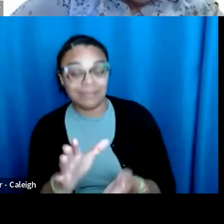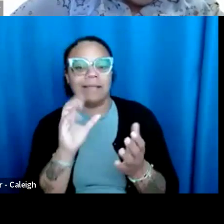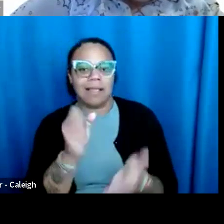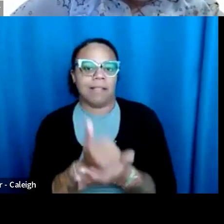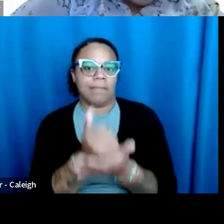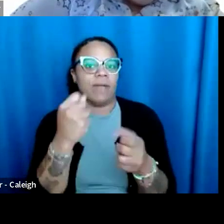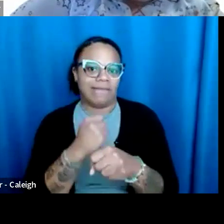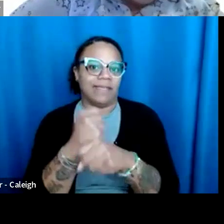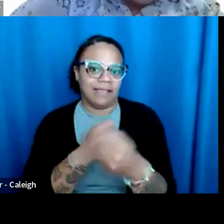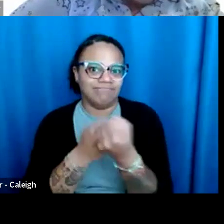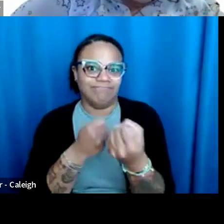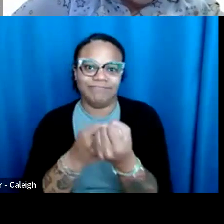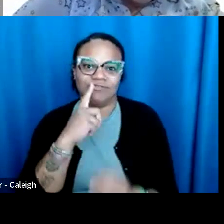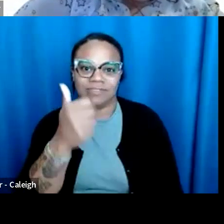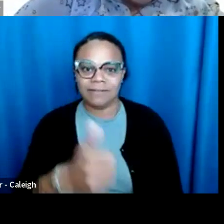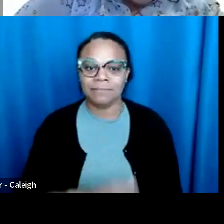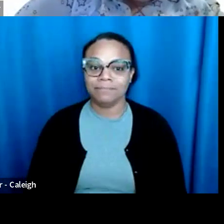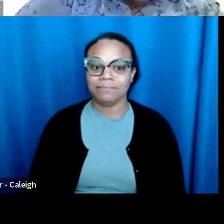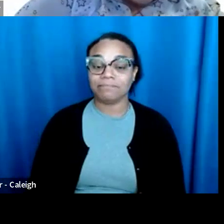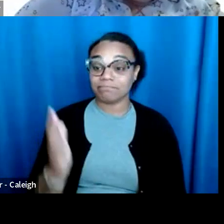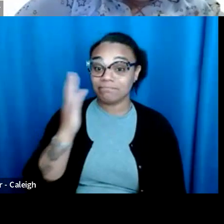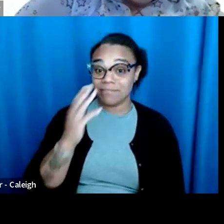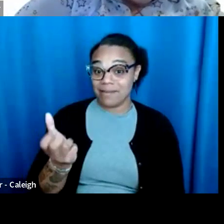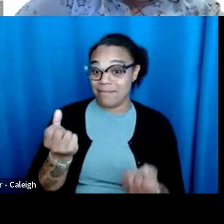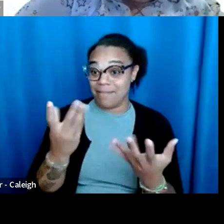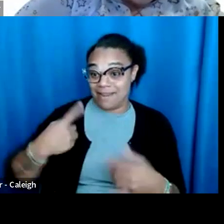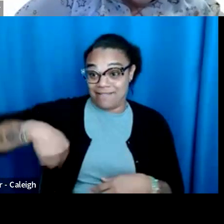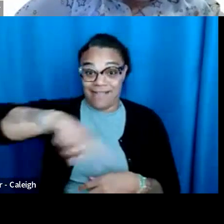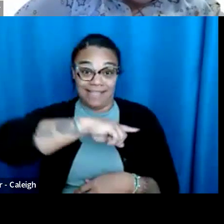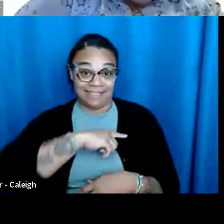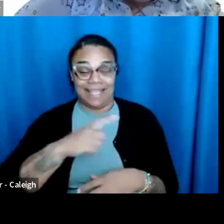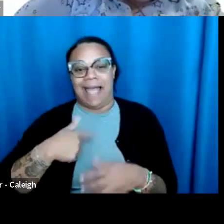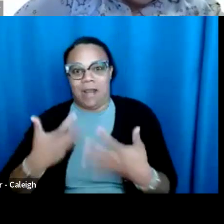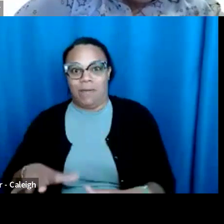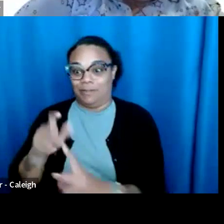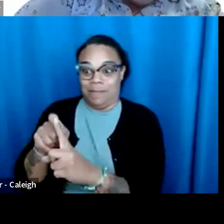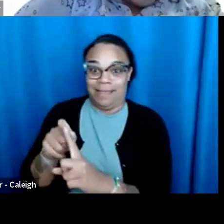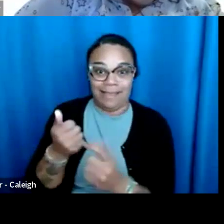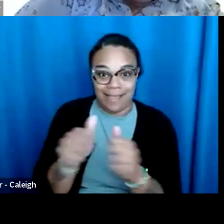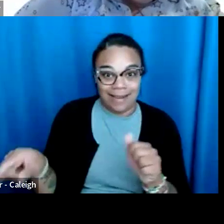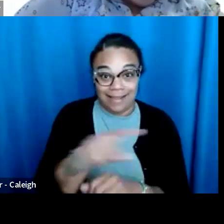And I think that any of us on this panel can probably... Not gonna volunteer anybody, but can help if anybody needs resources